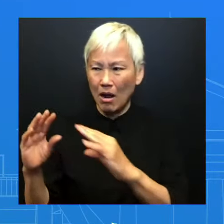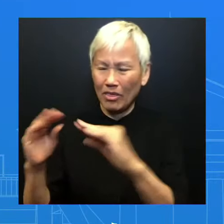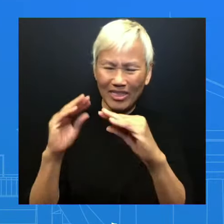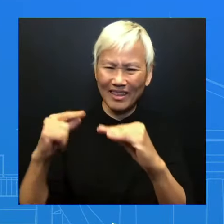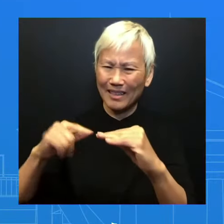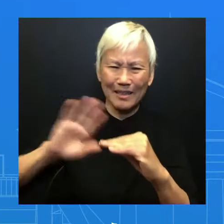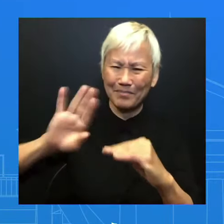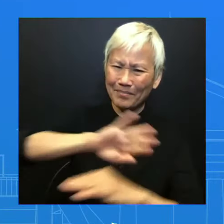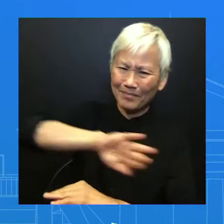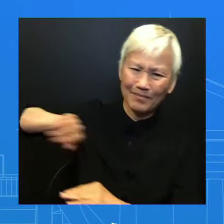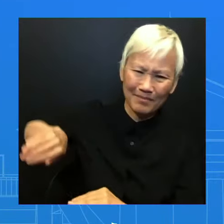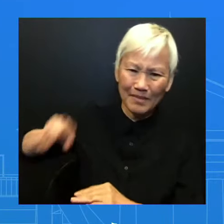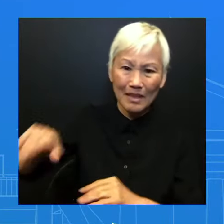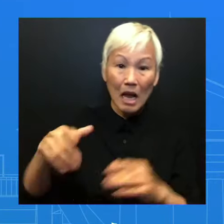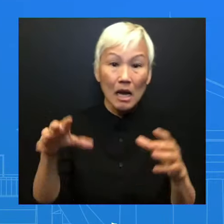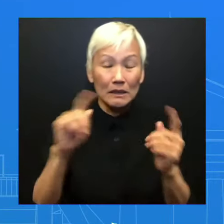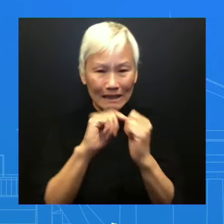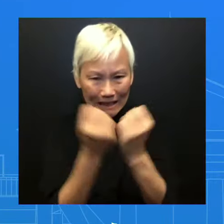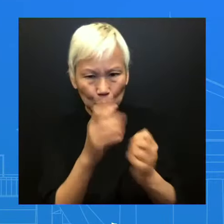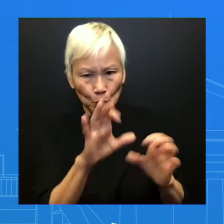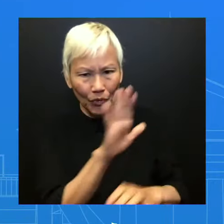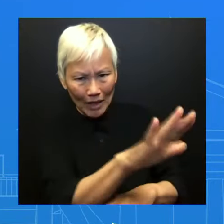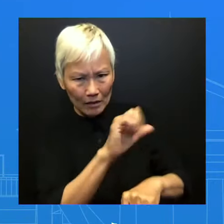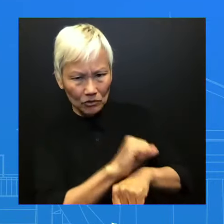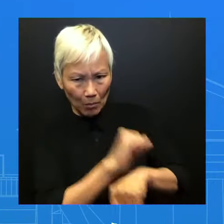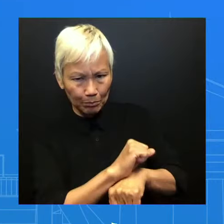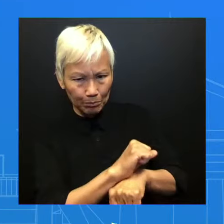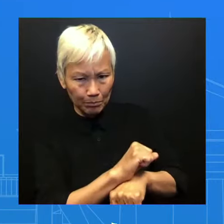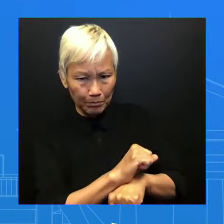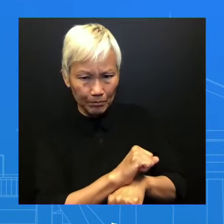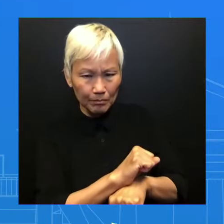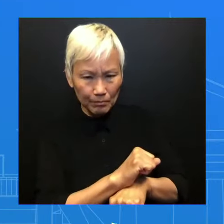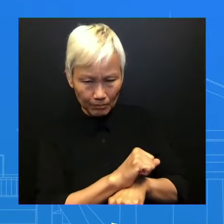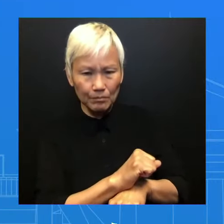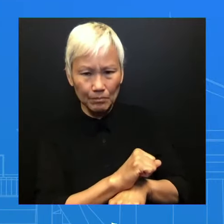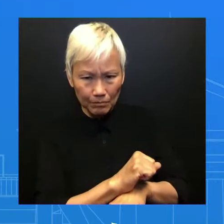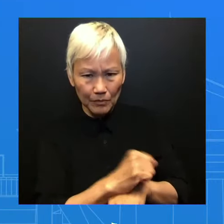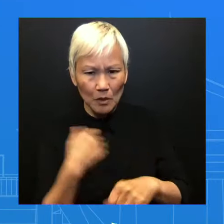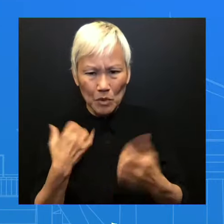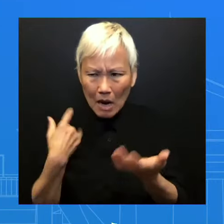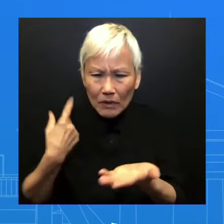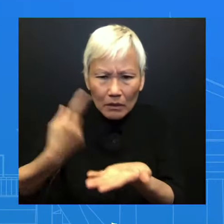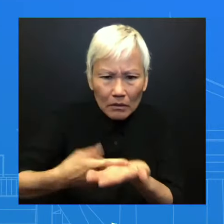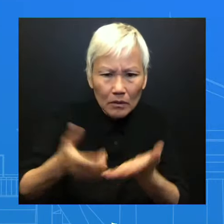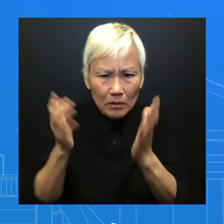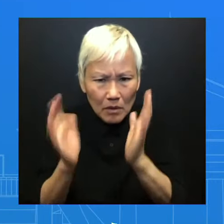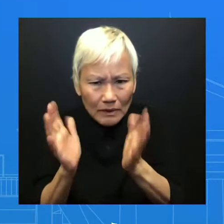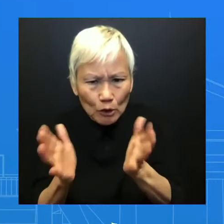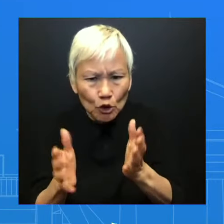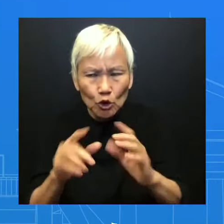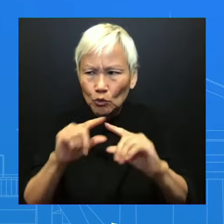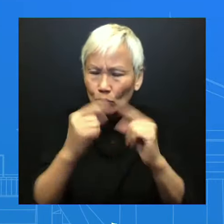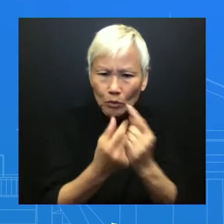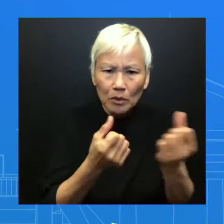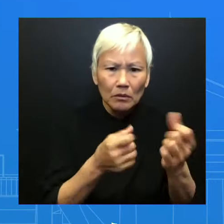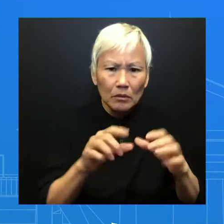we're continuing to have these good-faith conversations. That's what's important. The negotiations continue. And so I think that's what's important here.